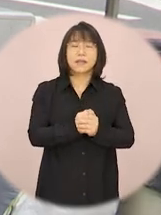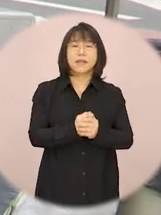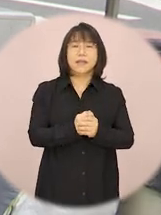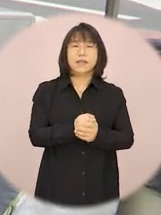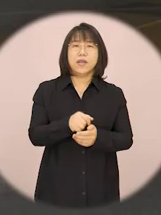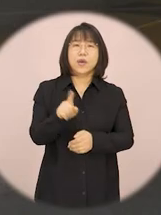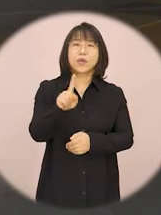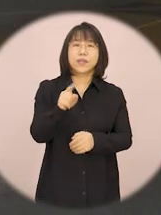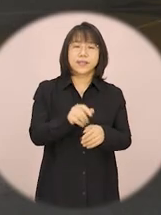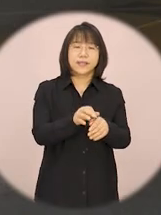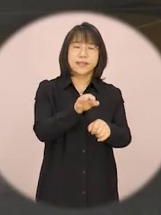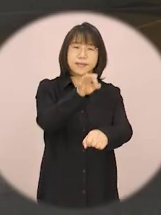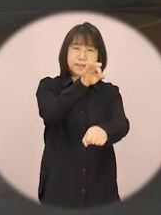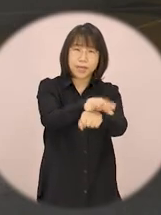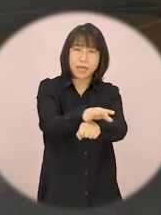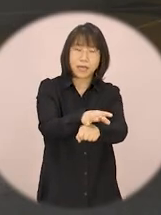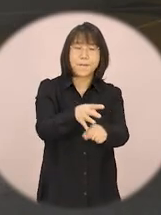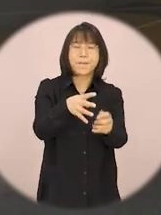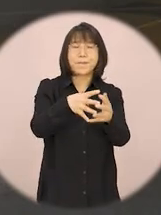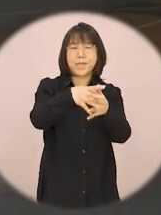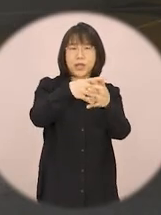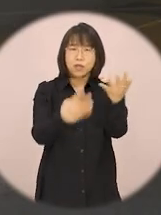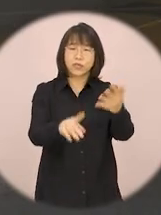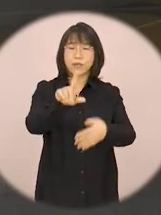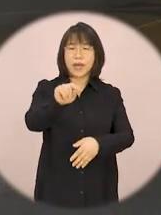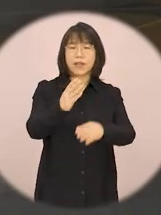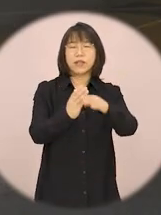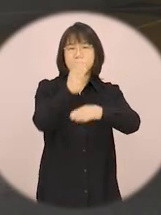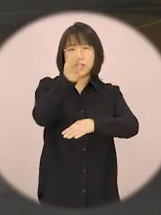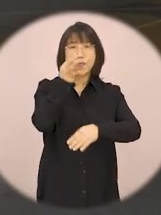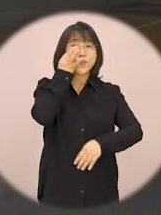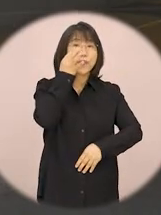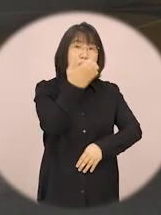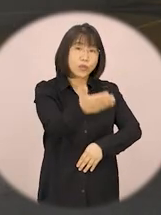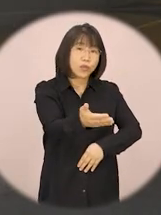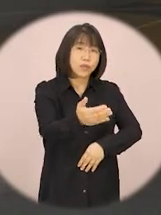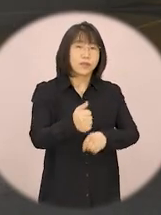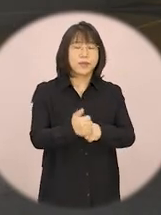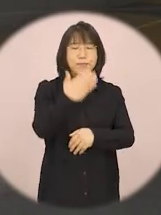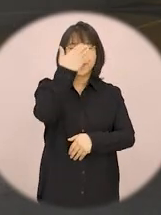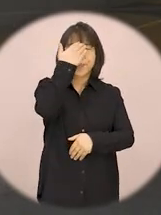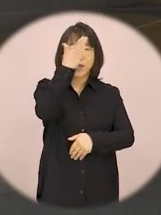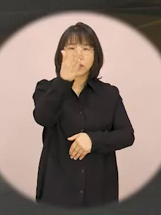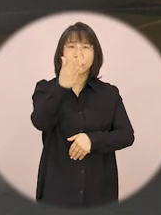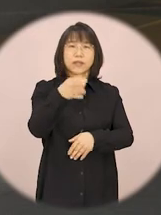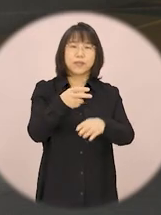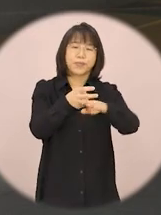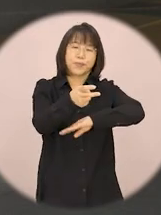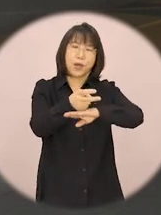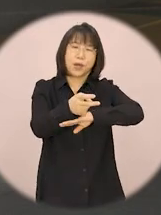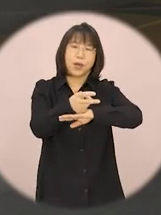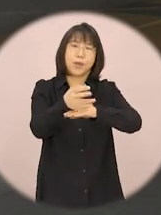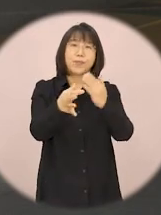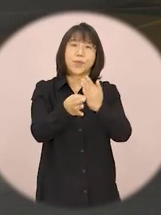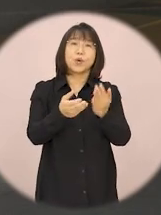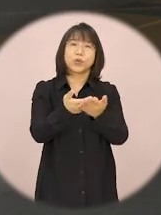Interview: Manager Jung Hee-won If you show me your purchase receipt of more than 10,000 won at the designated area inside the market, you will be given a free bus ticket.